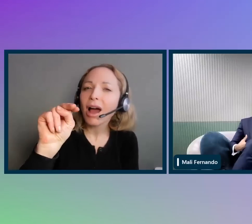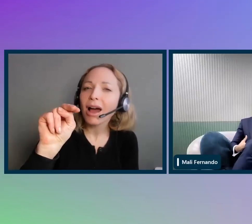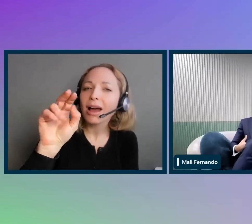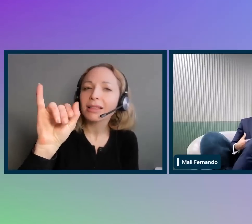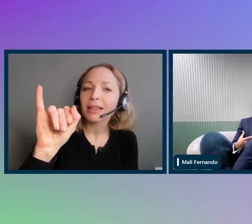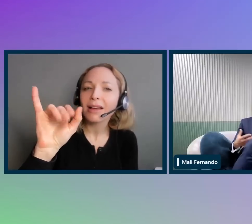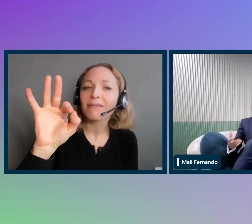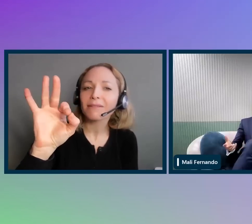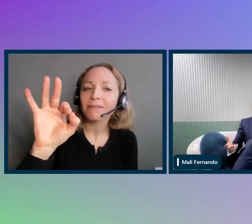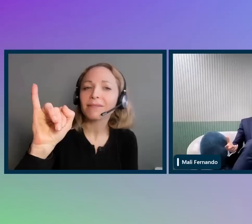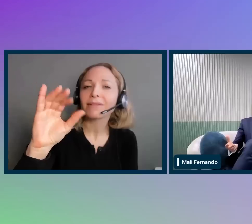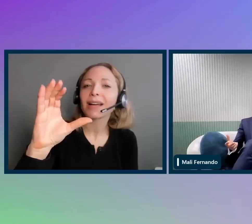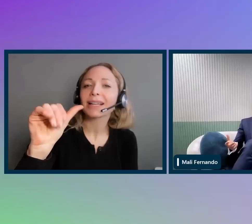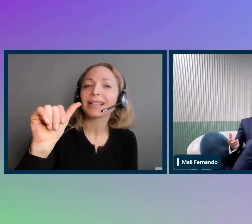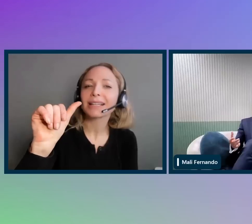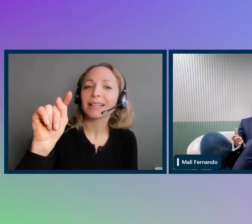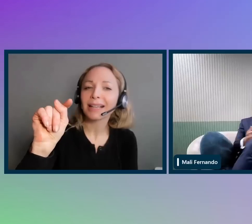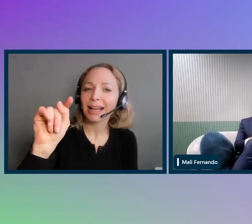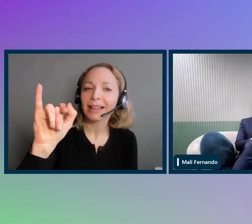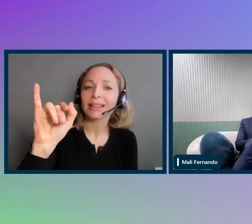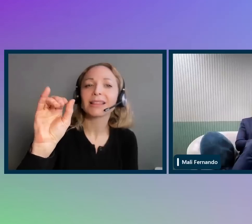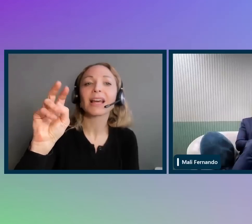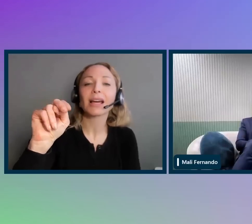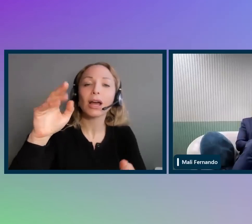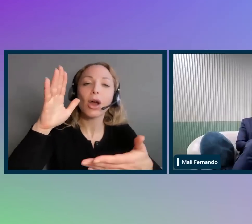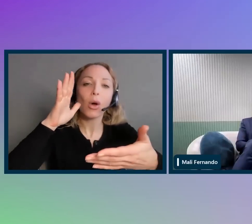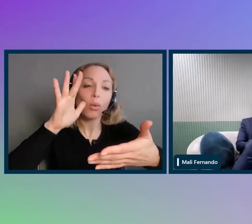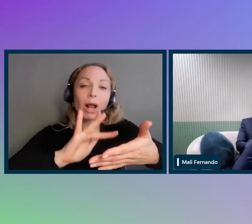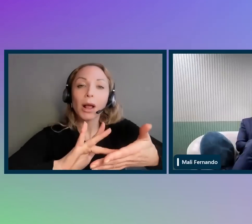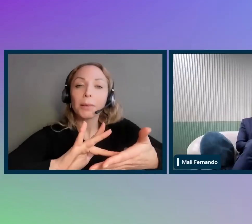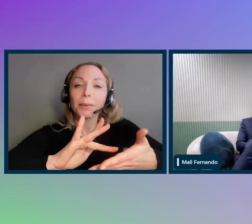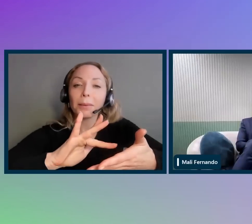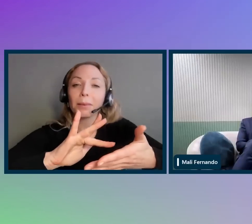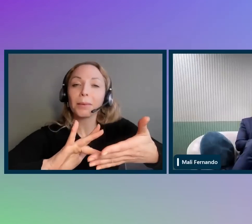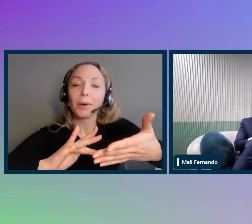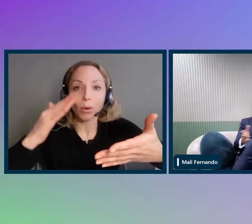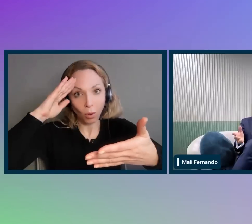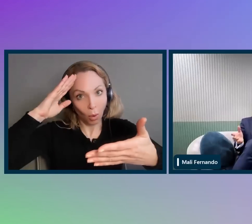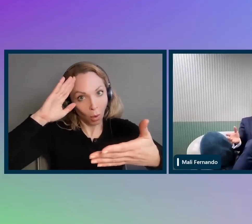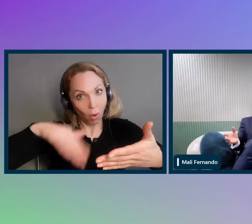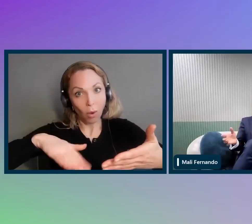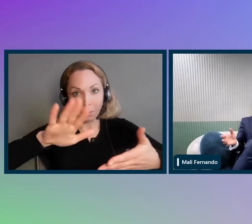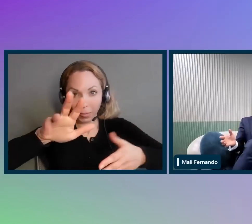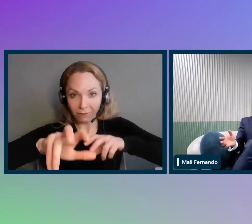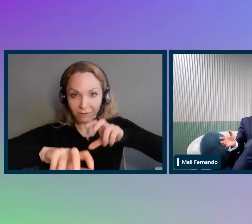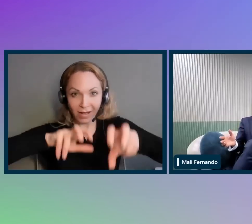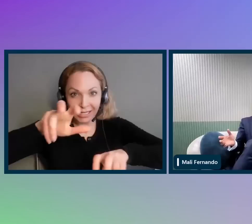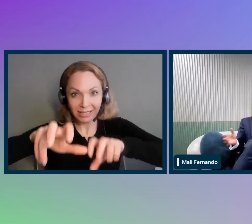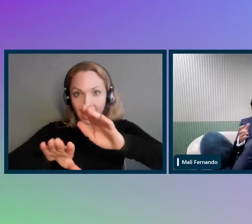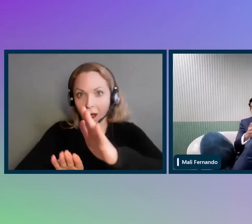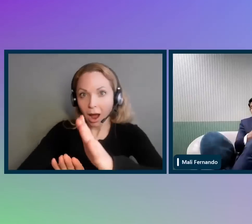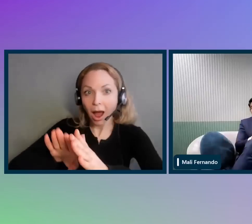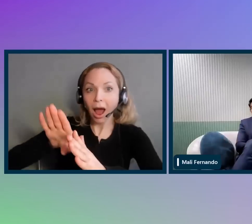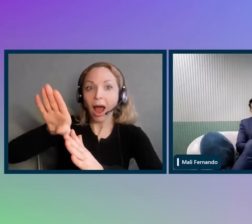either high or low, how a stock is doing. I think we did that a few years before Apple, which in itself is incredible.